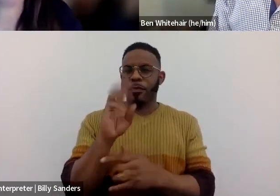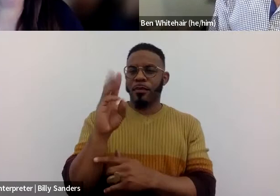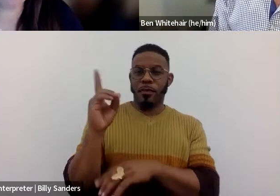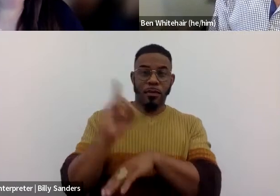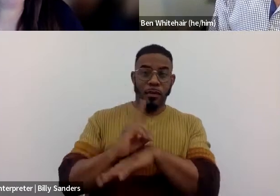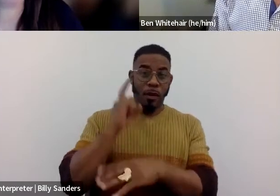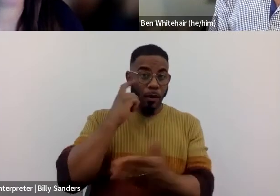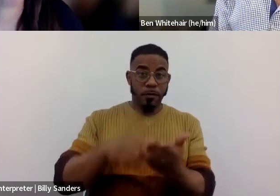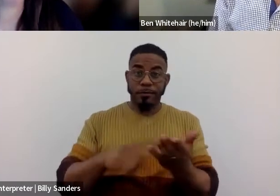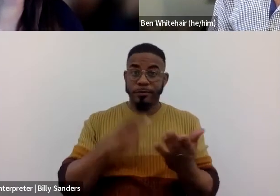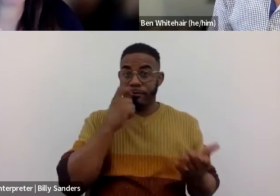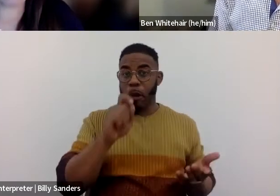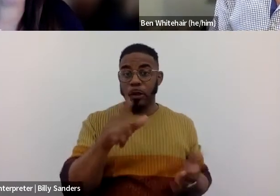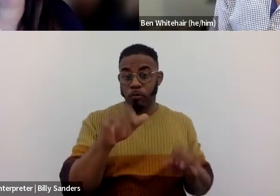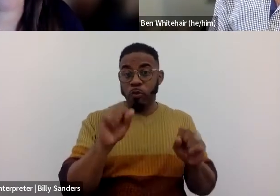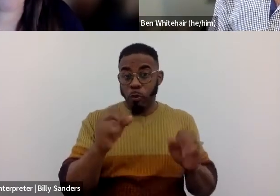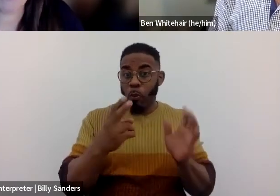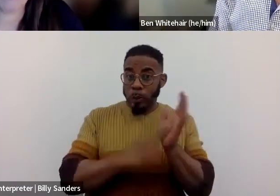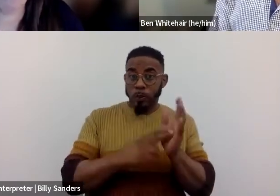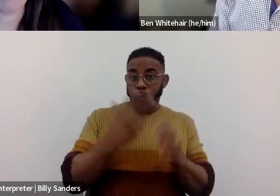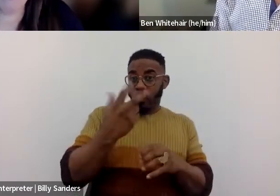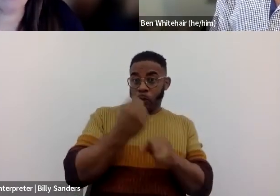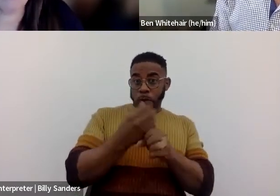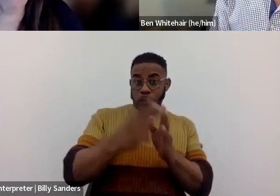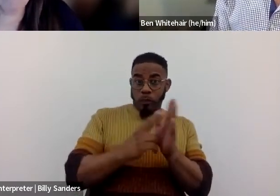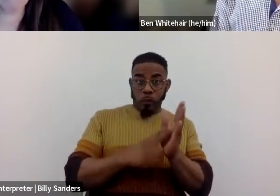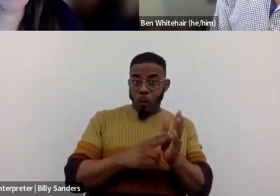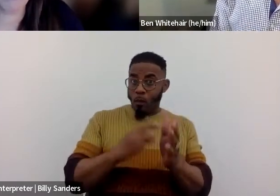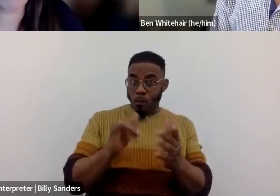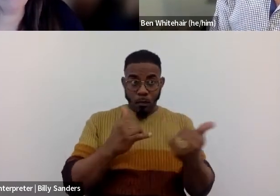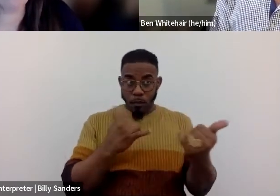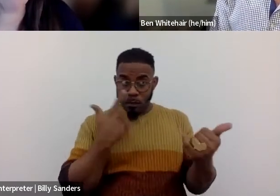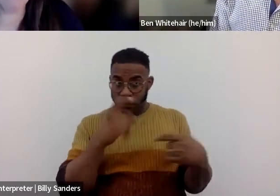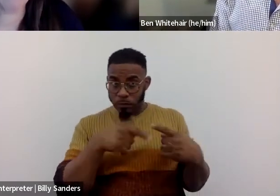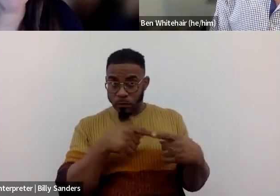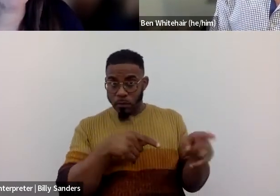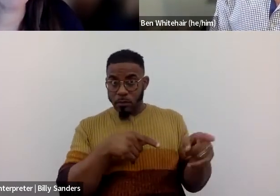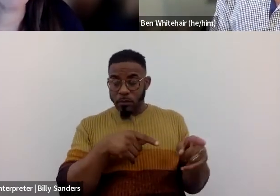so that means you could have signed a three-year contract like the one we talked about quite a bit